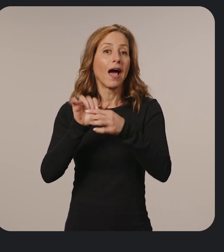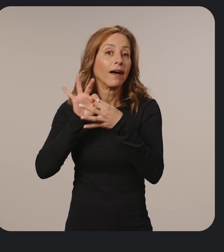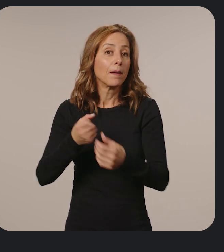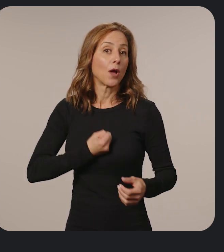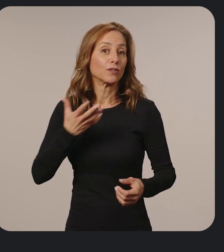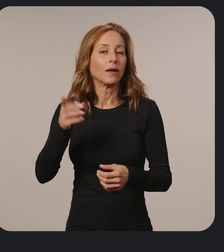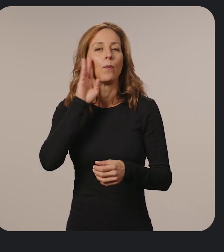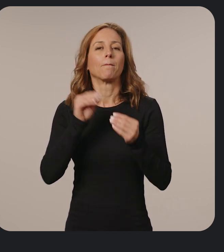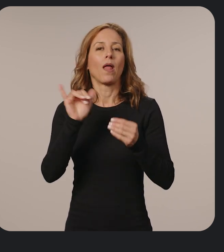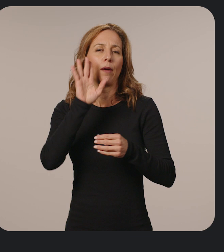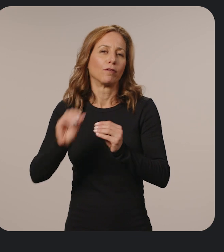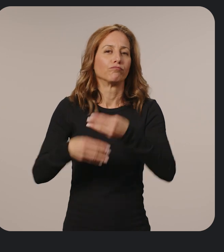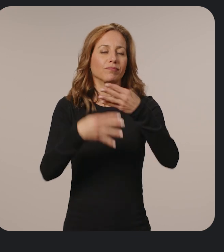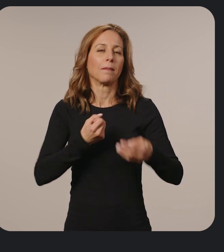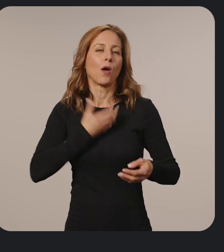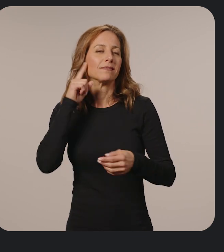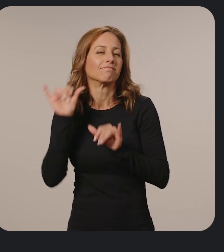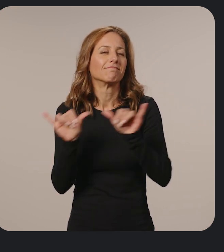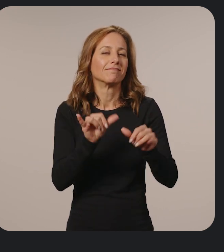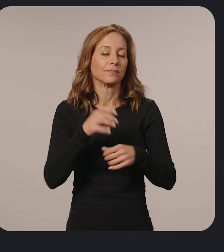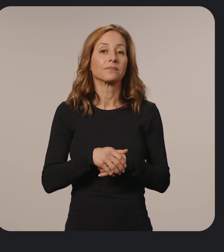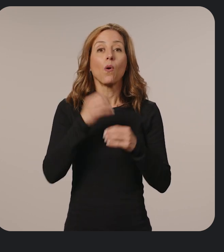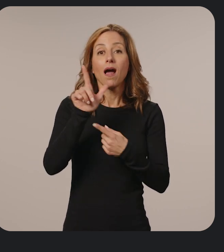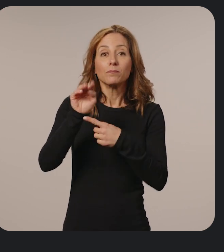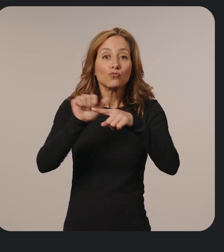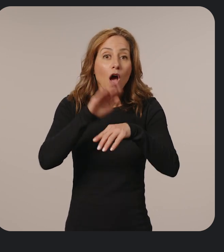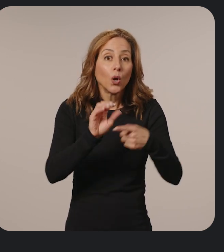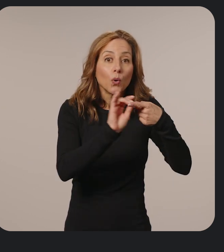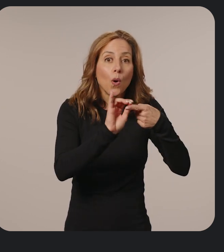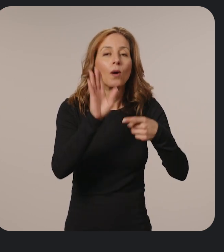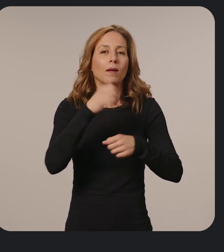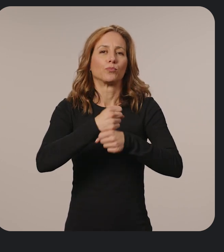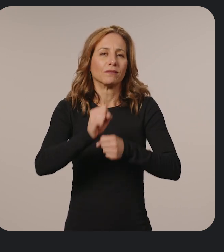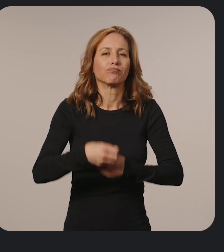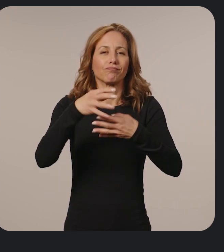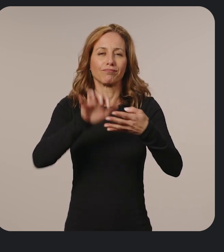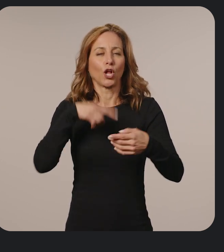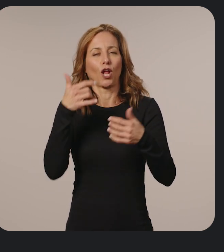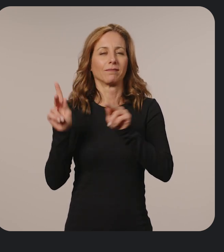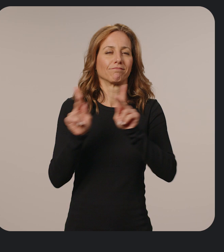is likely to produce poetic sounding output. But an LLM trained on code is likely produce output that looks like code.